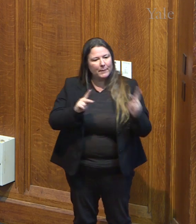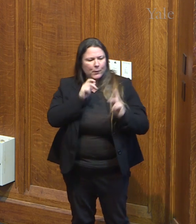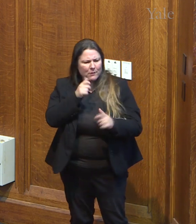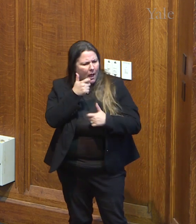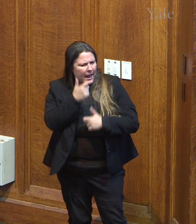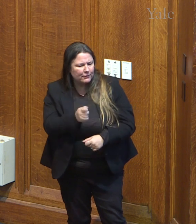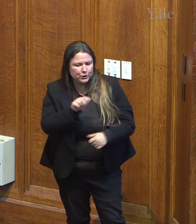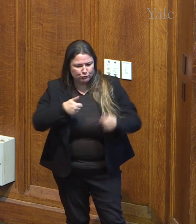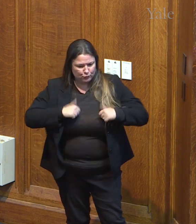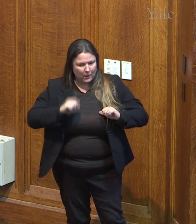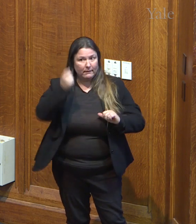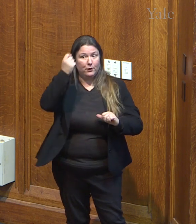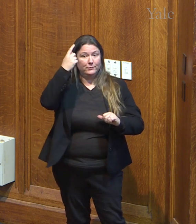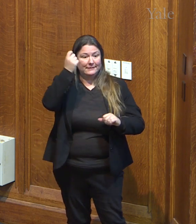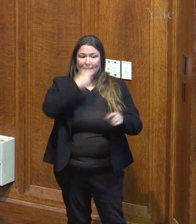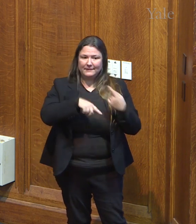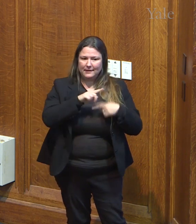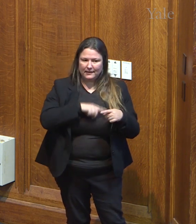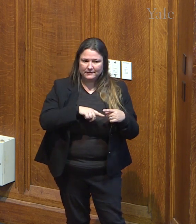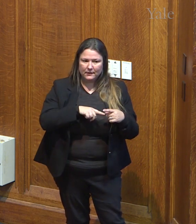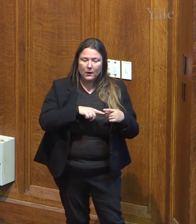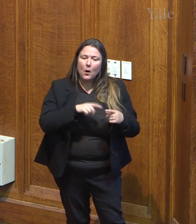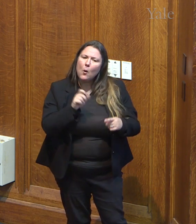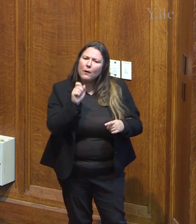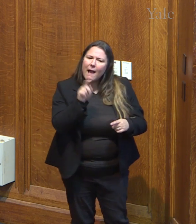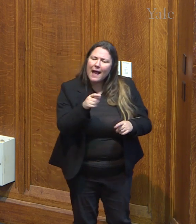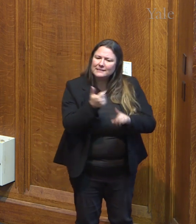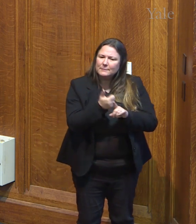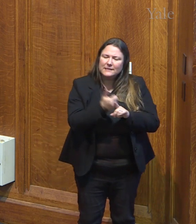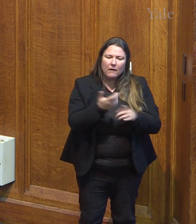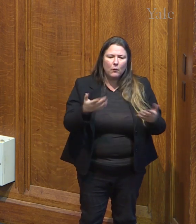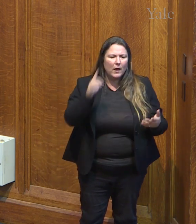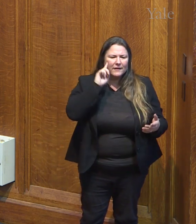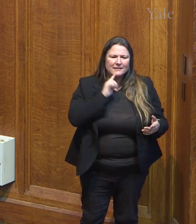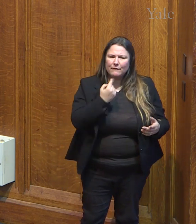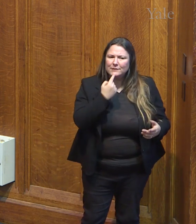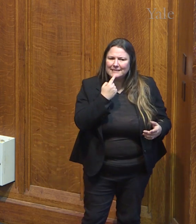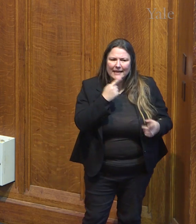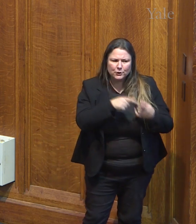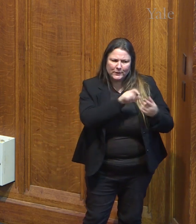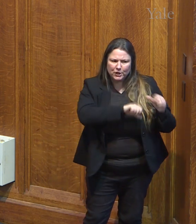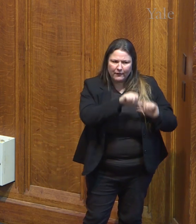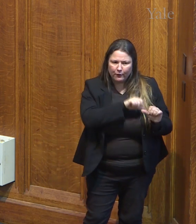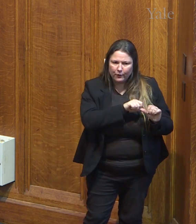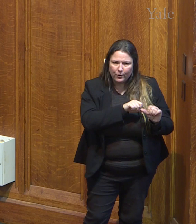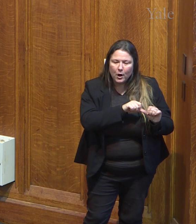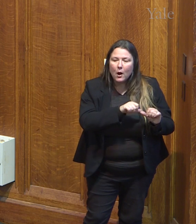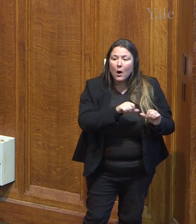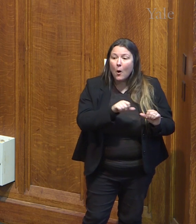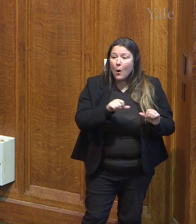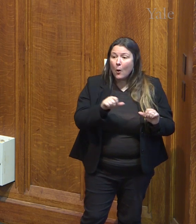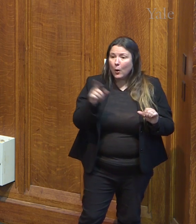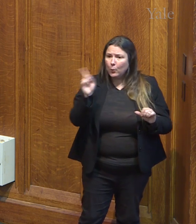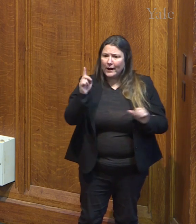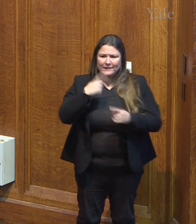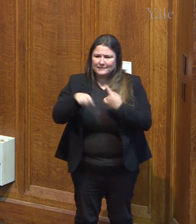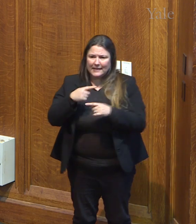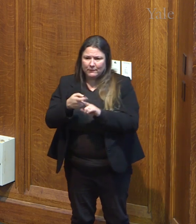to understand these signs, or to ask himself what the Deaf were saying to each other, or where their signs came from,